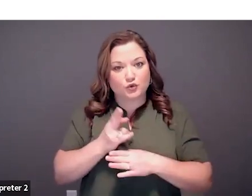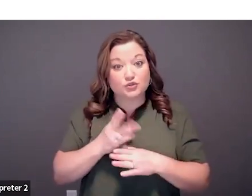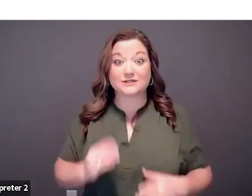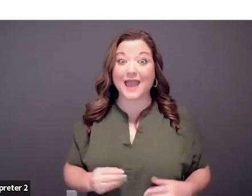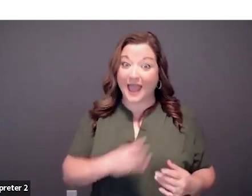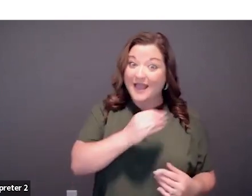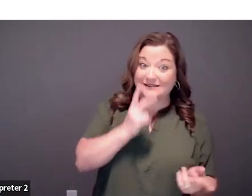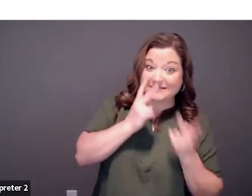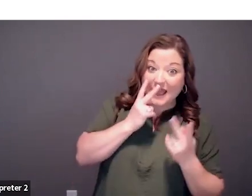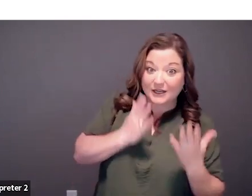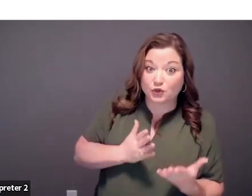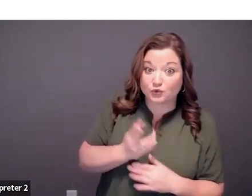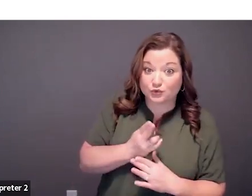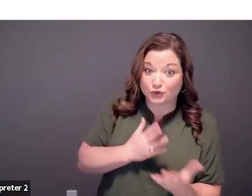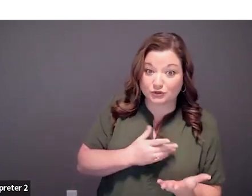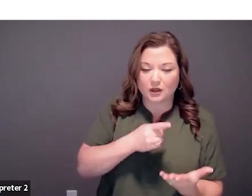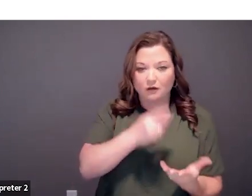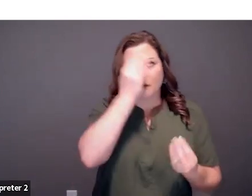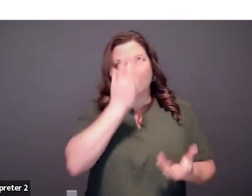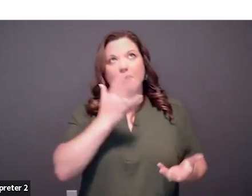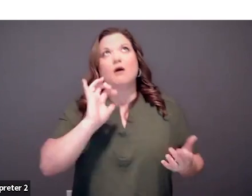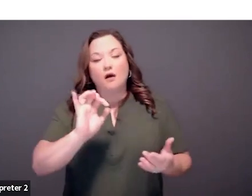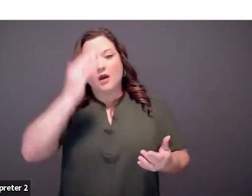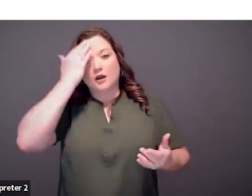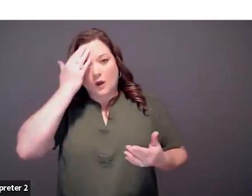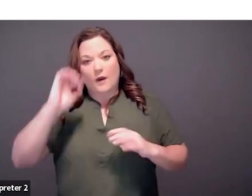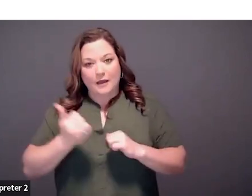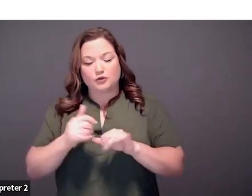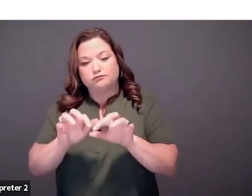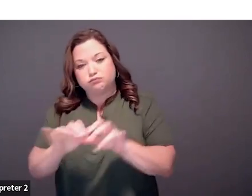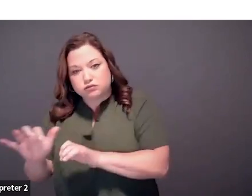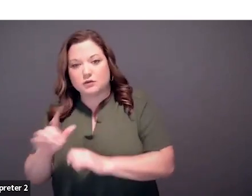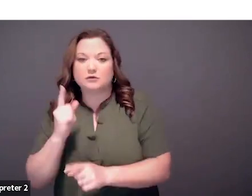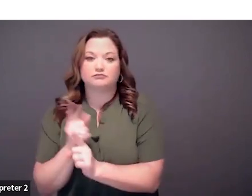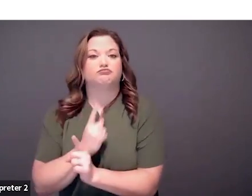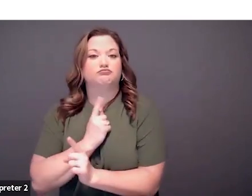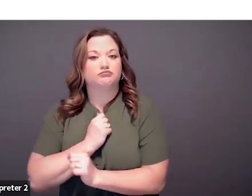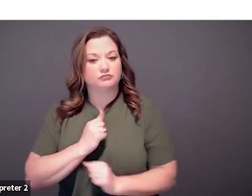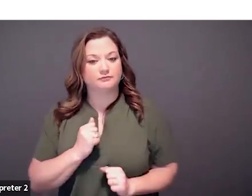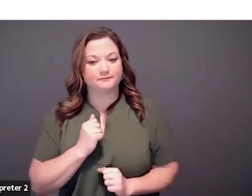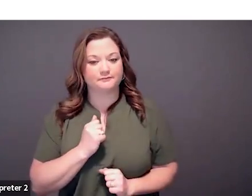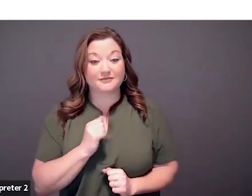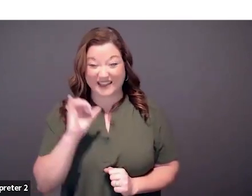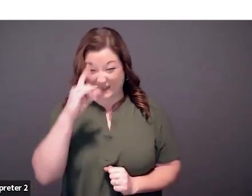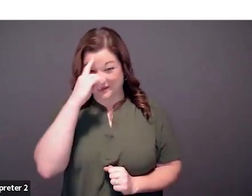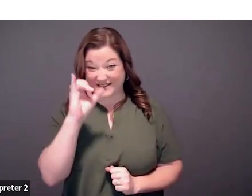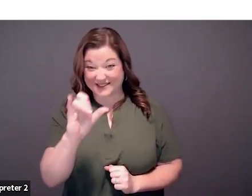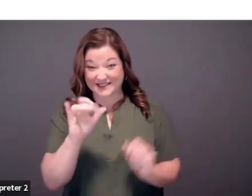information on how to fill out this field correctly. Since it's a description, I would use an ARIA-describedby